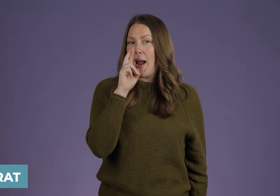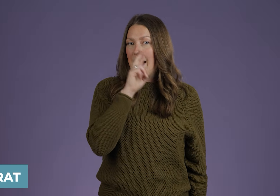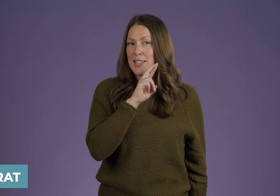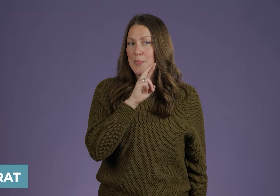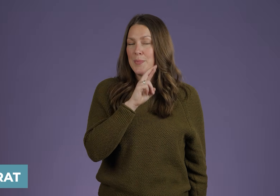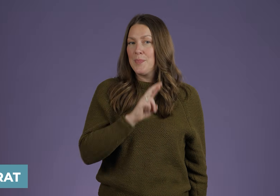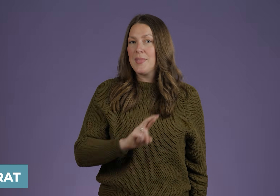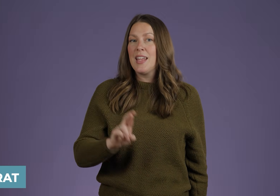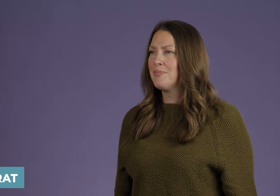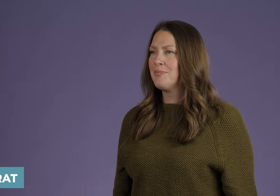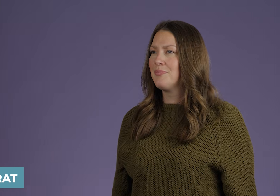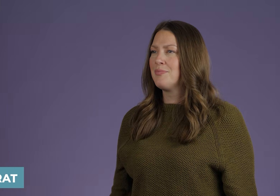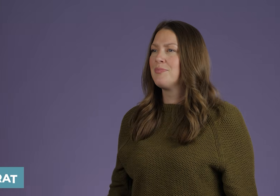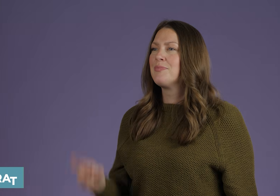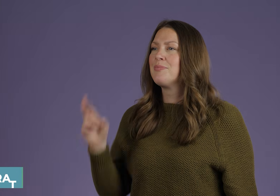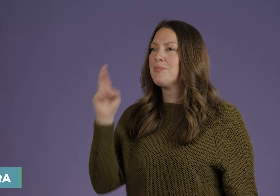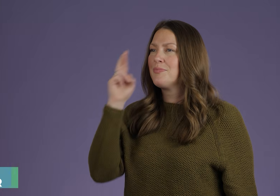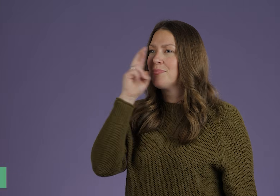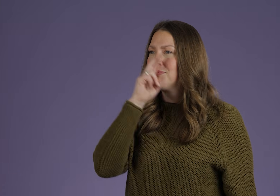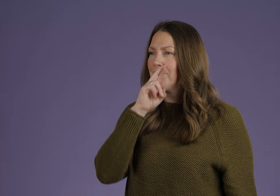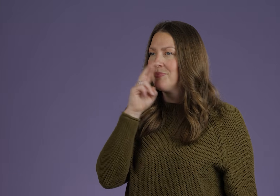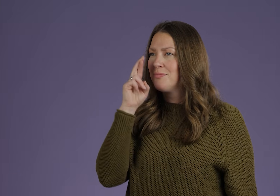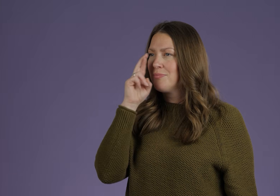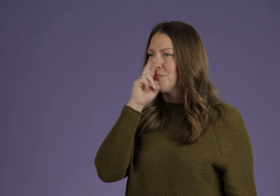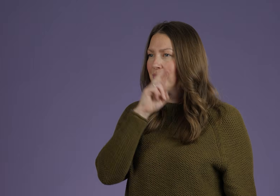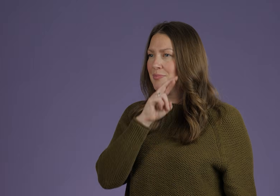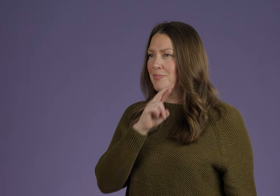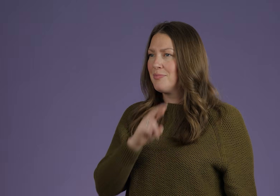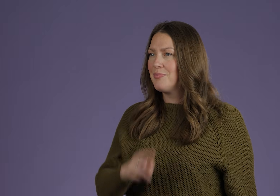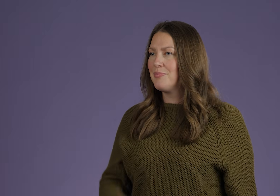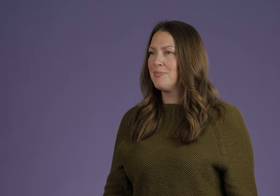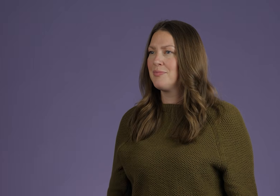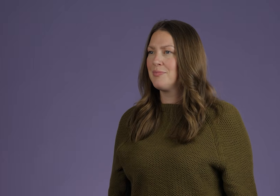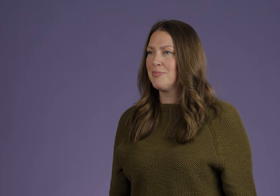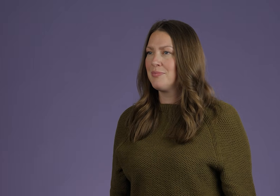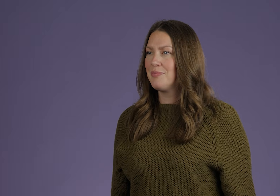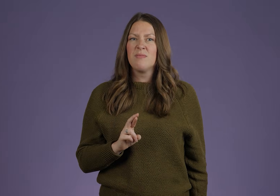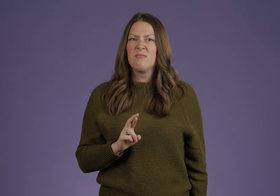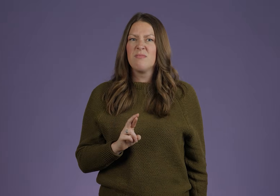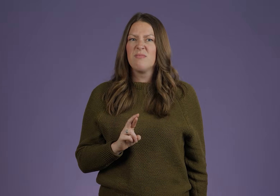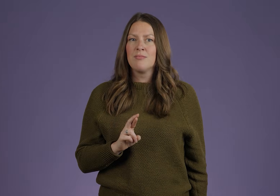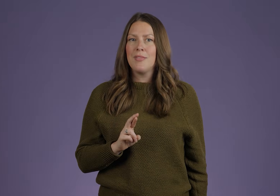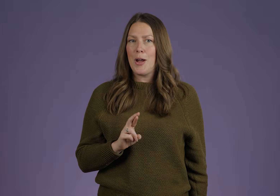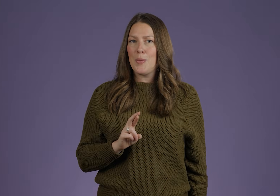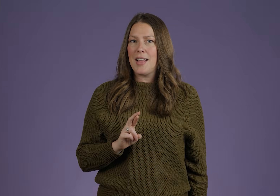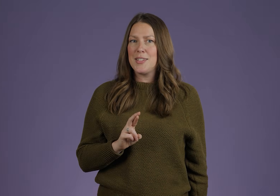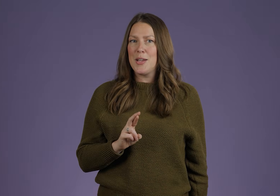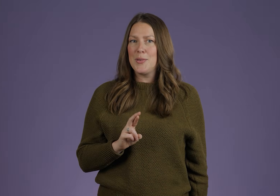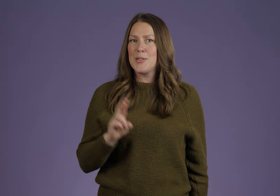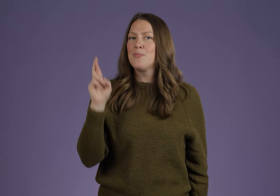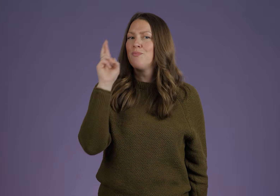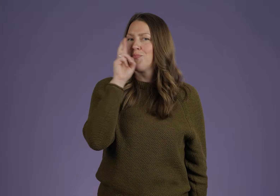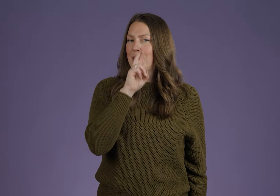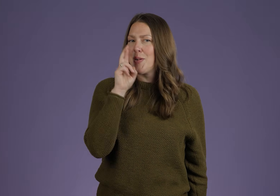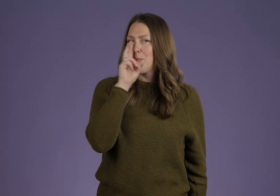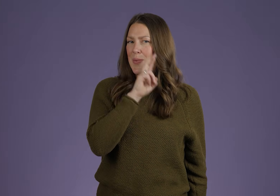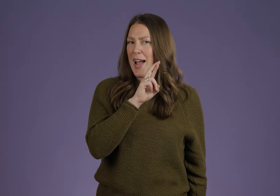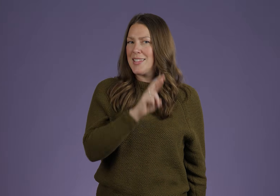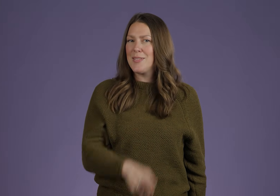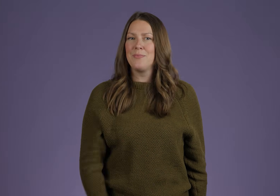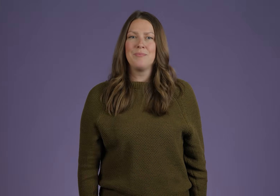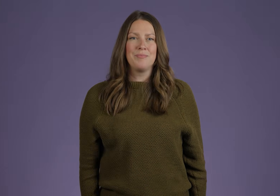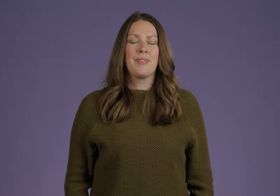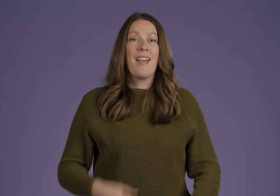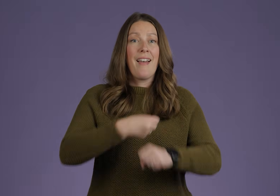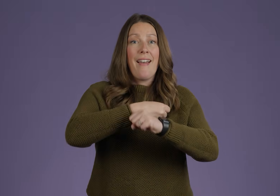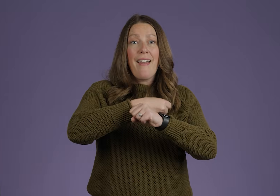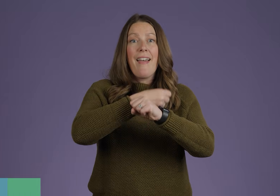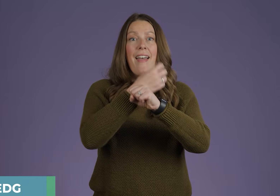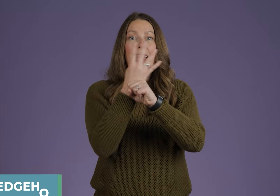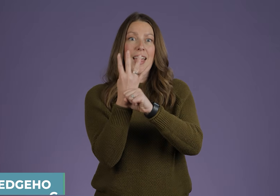Rat. It's an R hand going across your